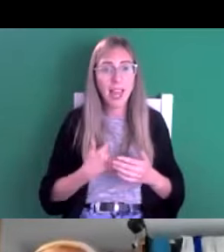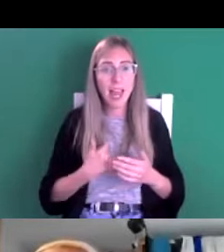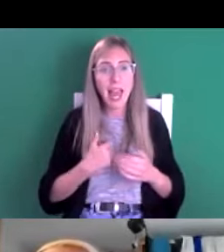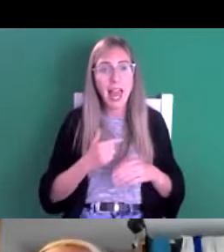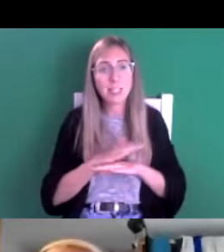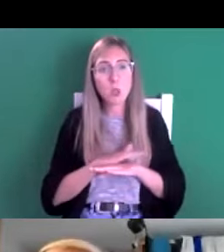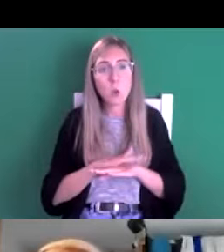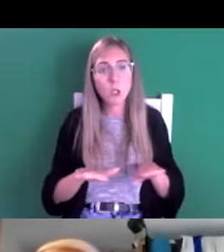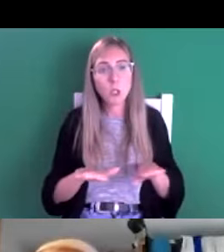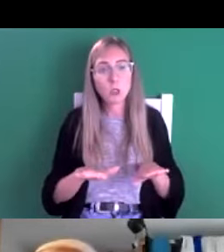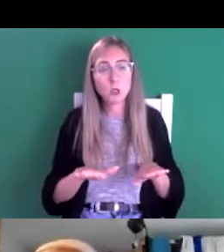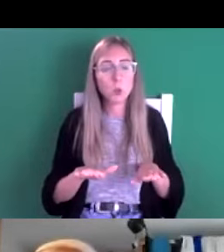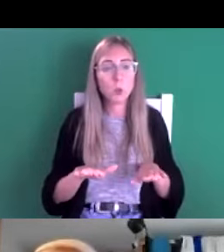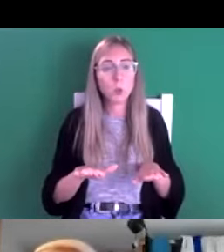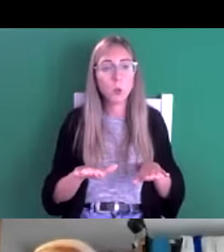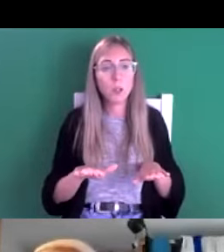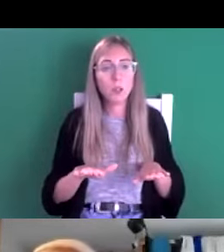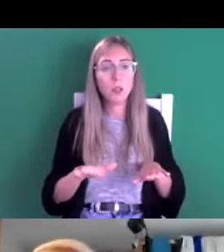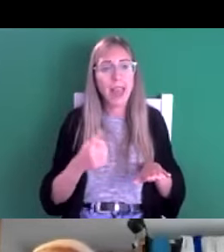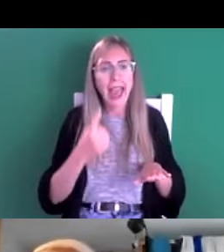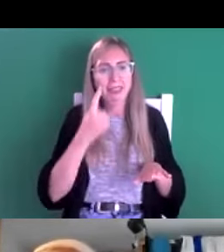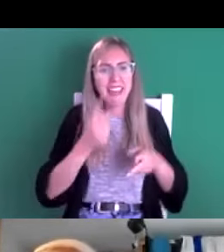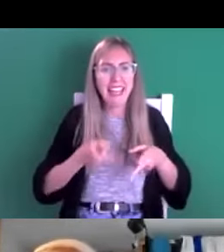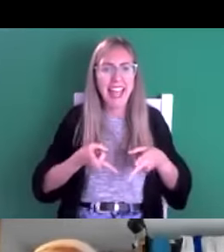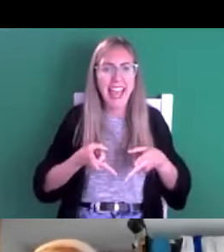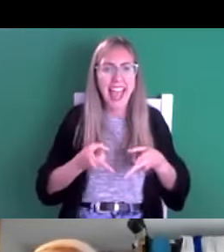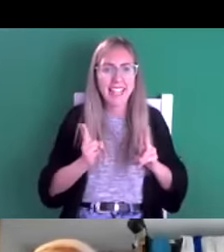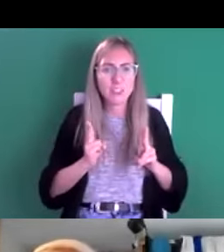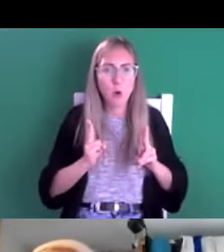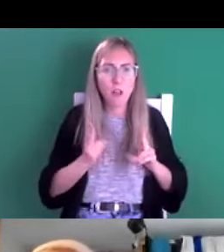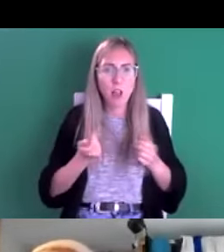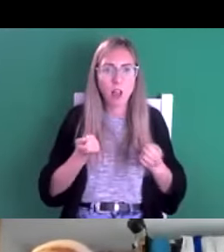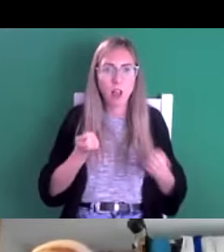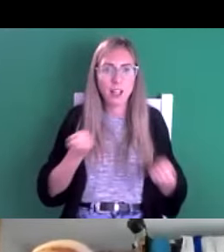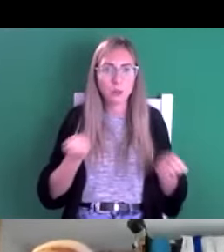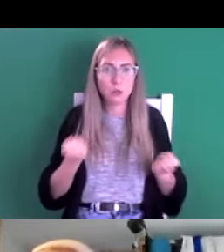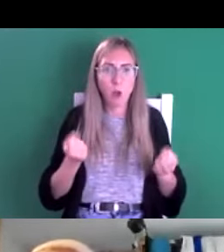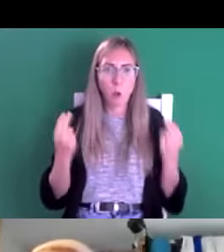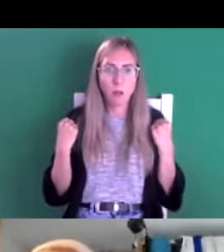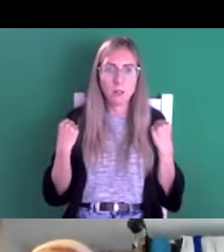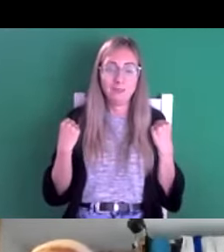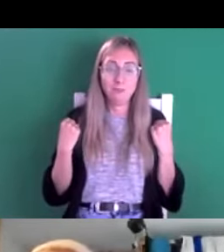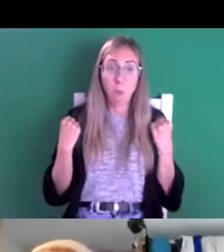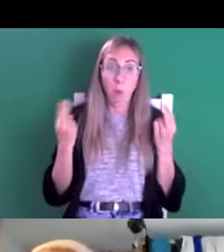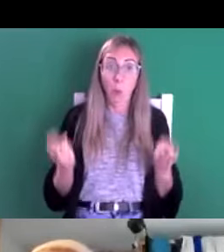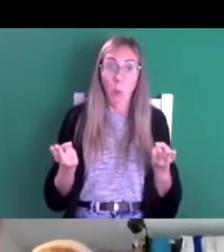to really hand like the editorial control though colin is a very collaborative person he doesn't